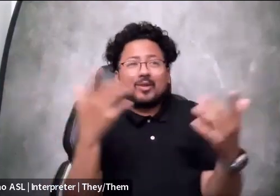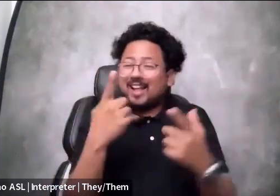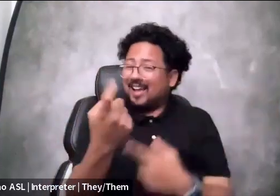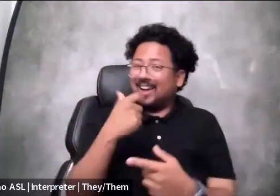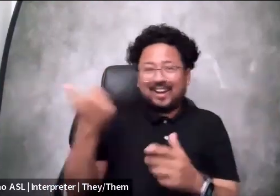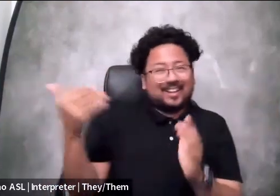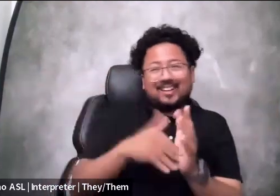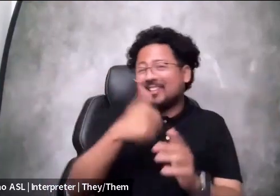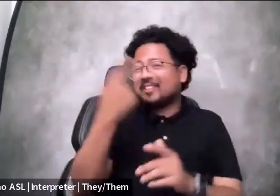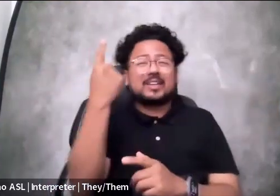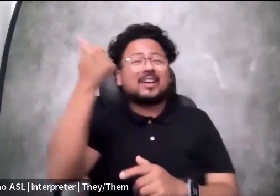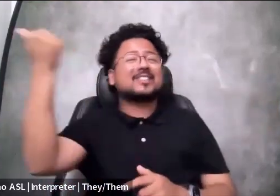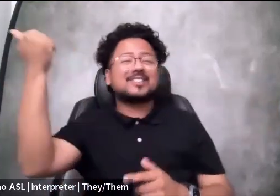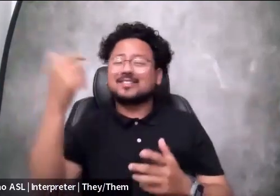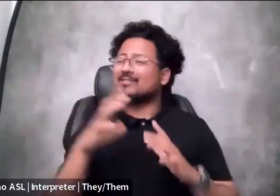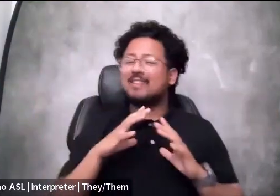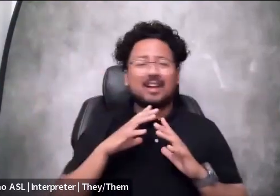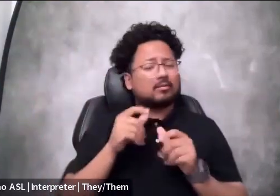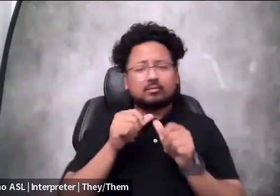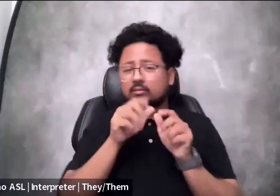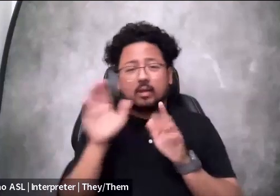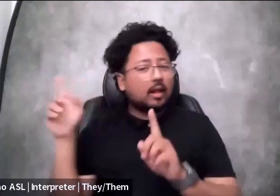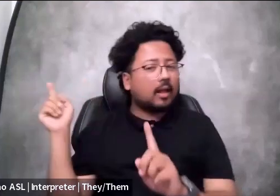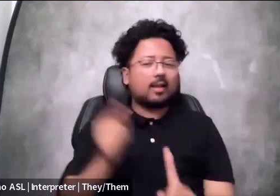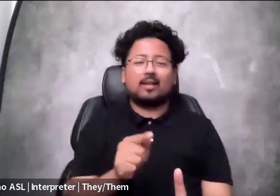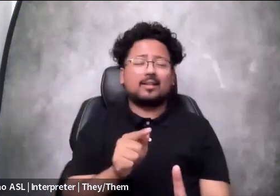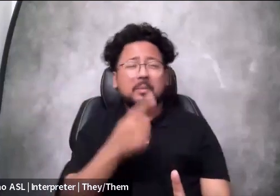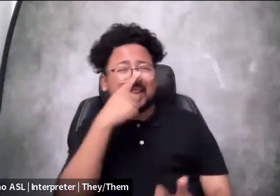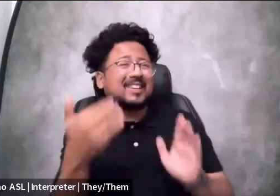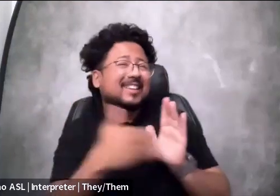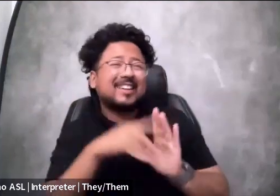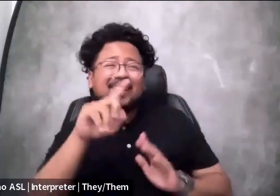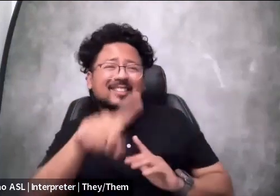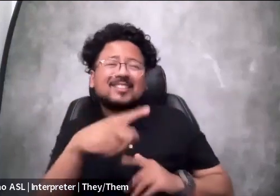Sure. Well, I'll put you back on track there talking re-Ask it please. The book being called George,